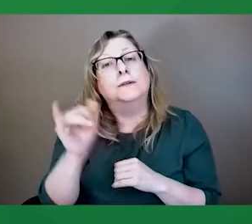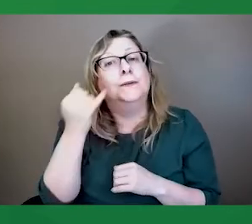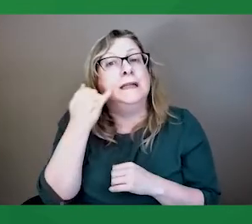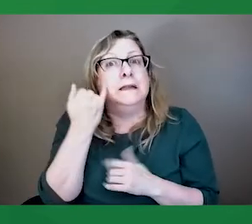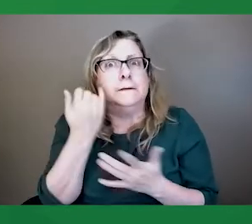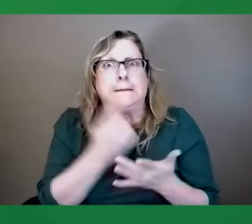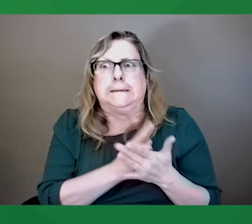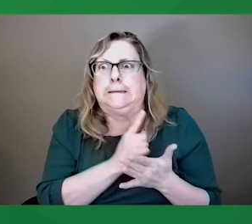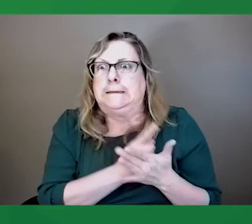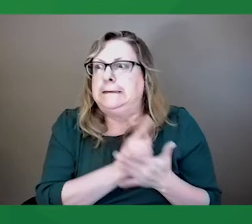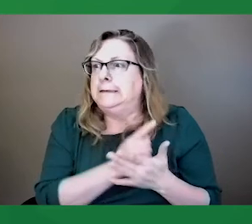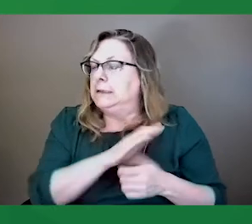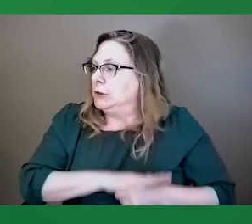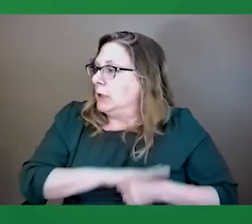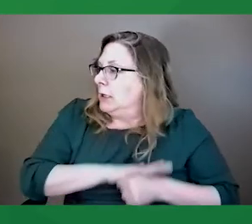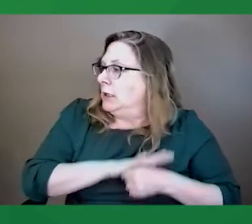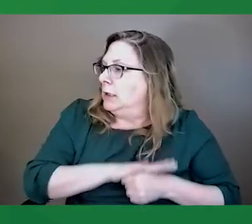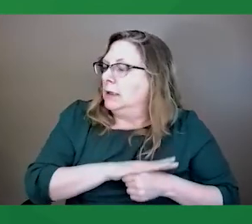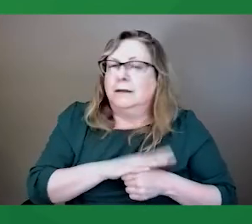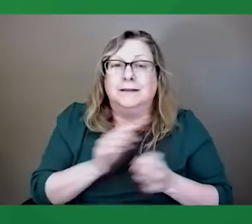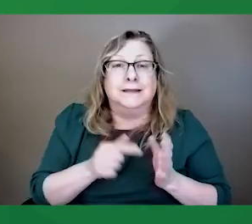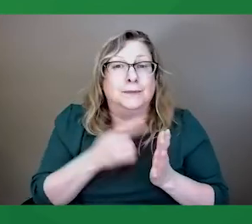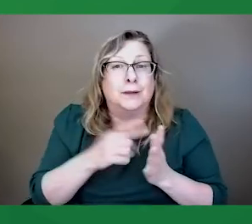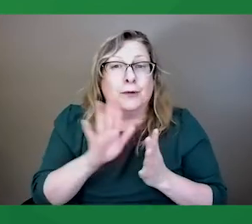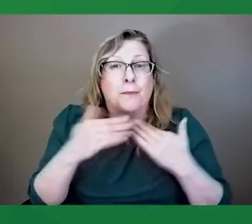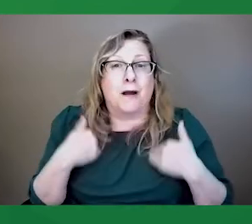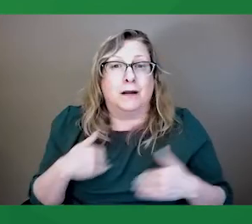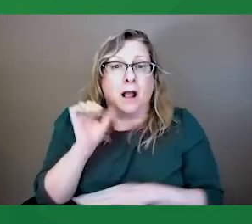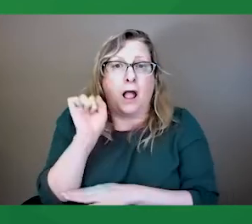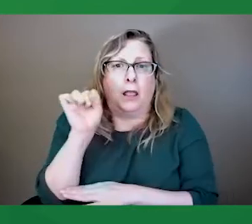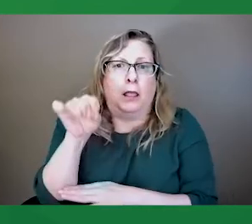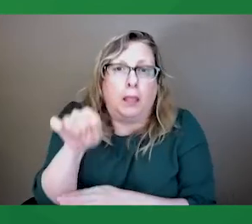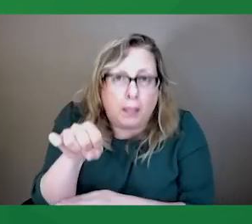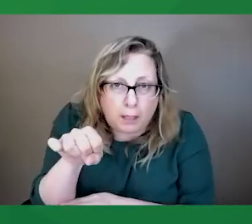or you're anxious, you will, again, lean in. You'll be bending forward.